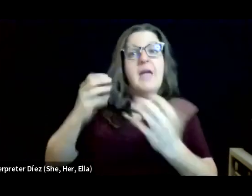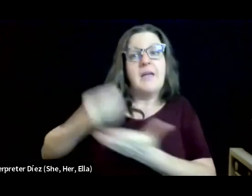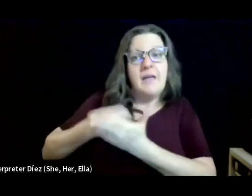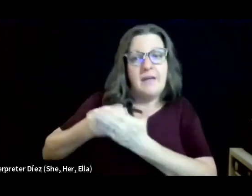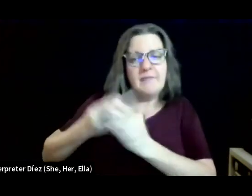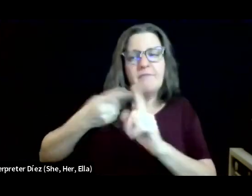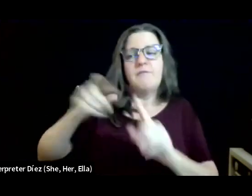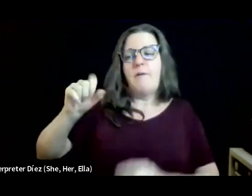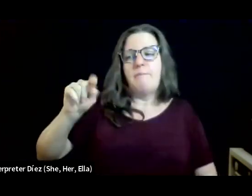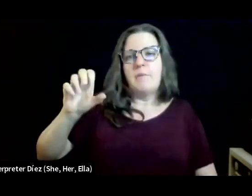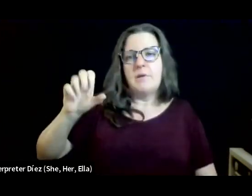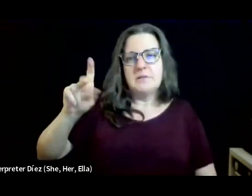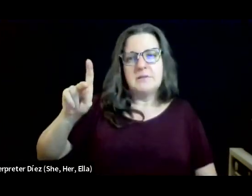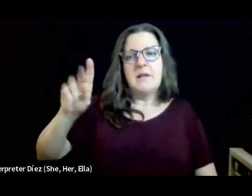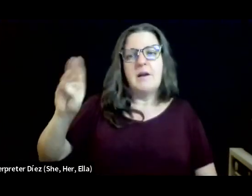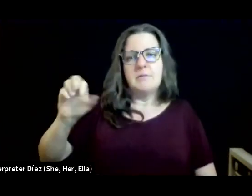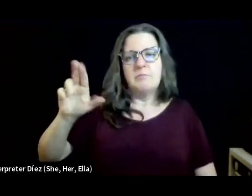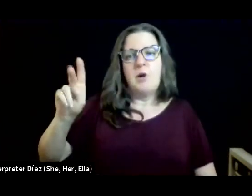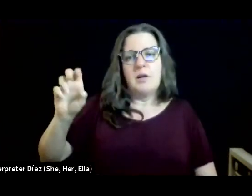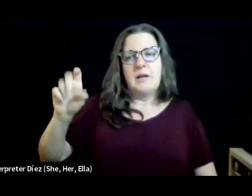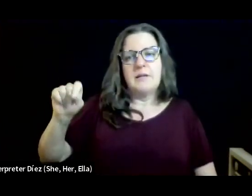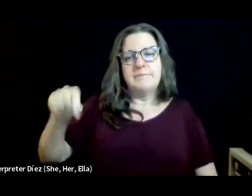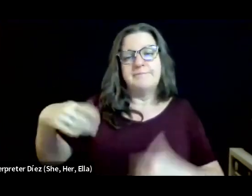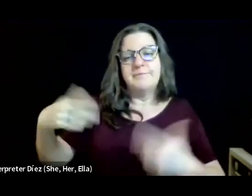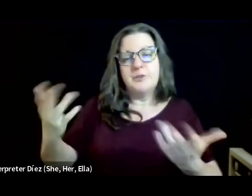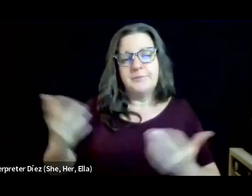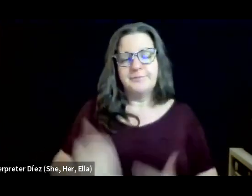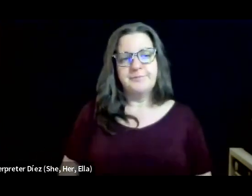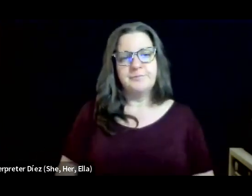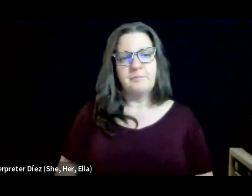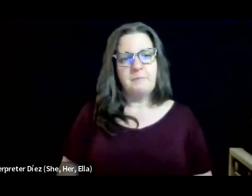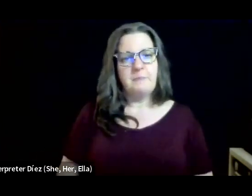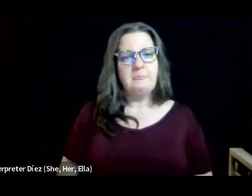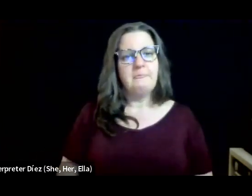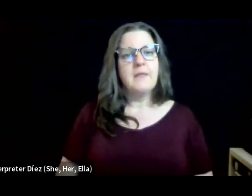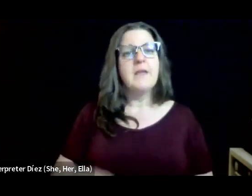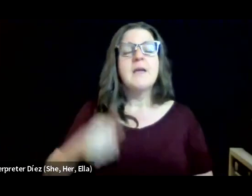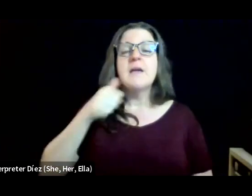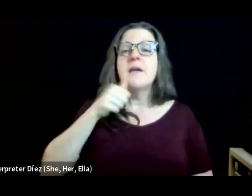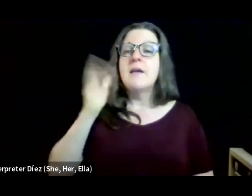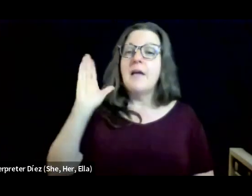So there's a Speaker battle in the Assembly.